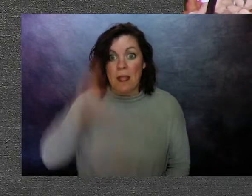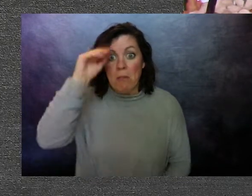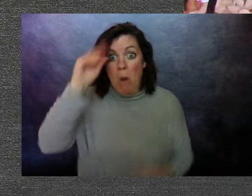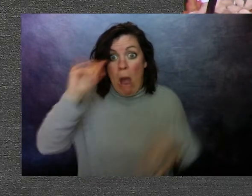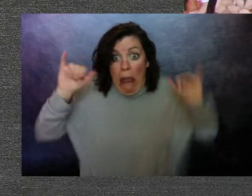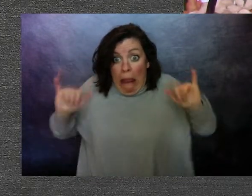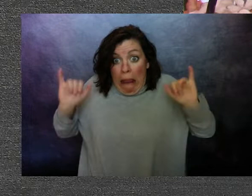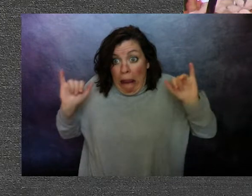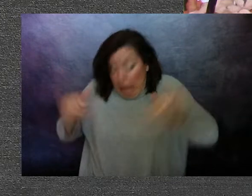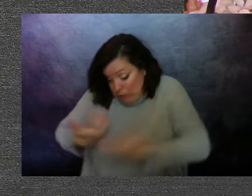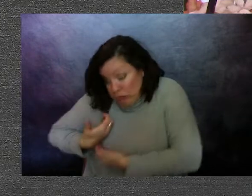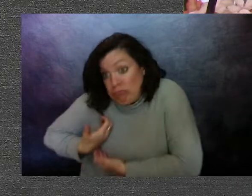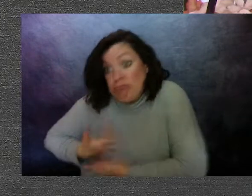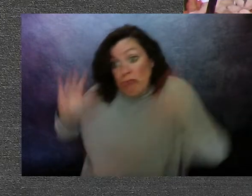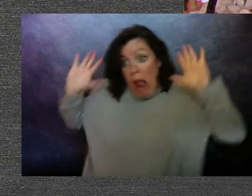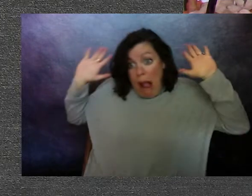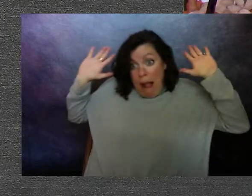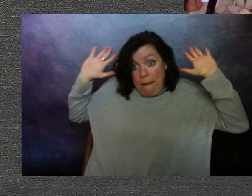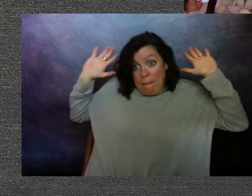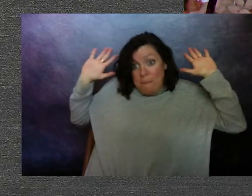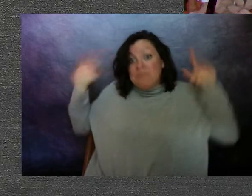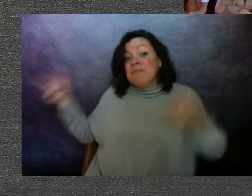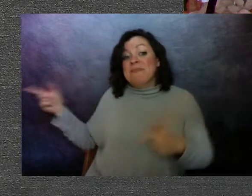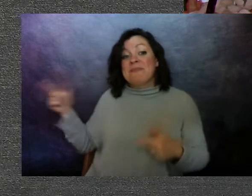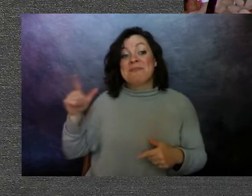The boy dropped the ball, so Clifford took it and ran.